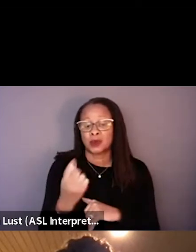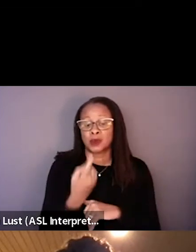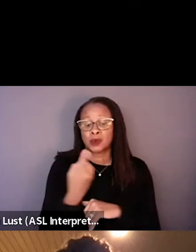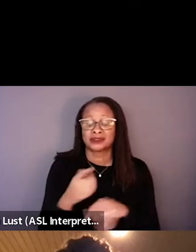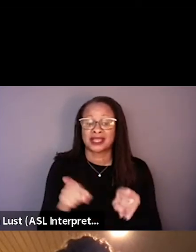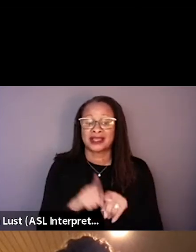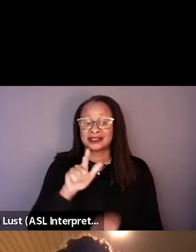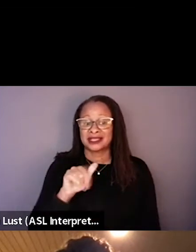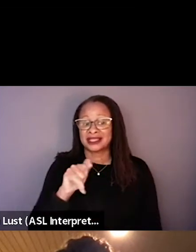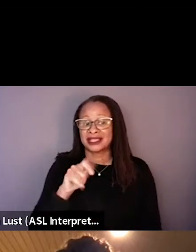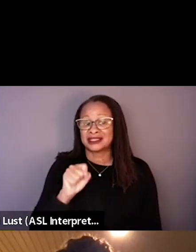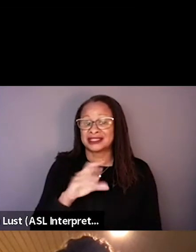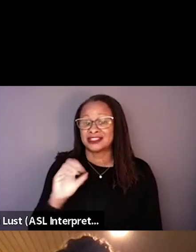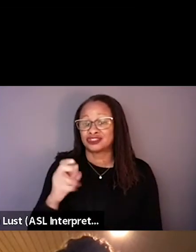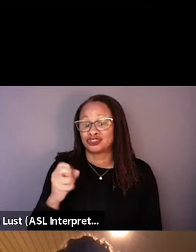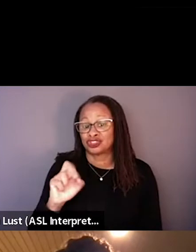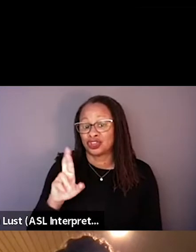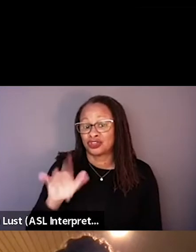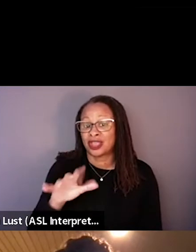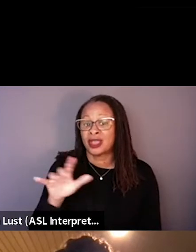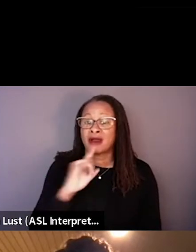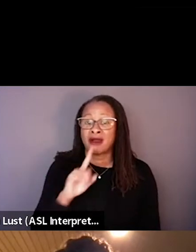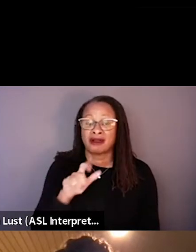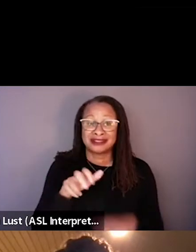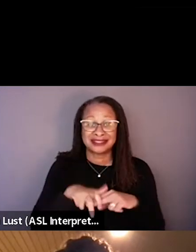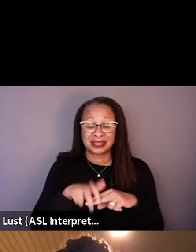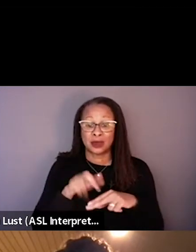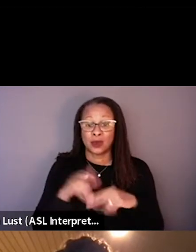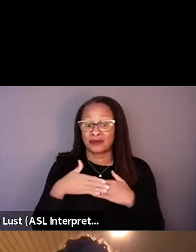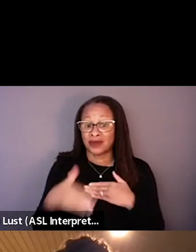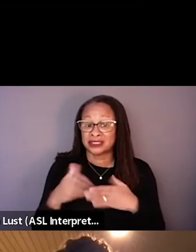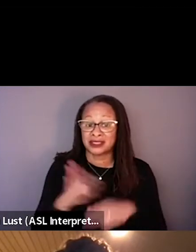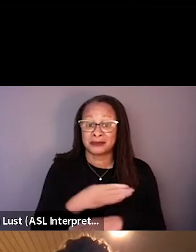as Lilas and Shery are are sort of sitting or the rest of the band are in the